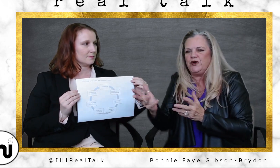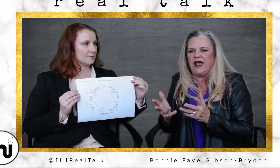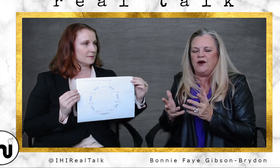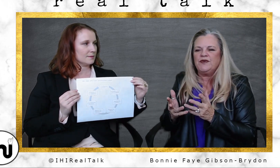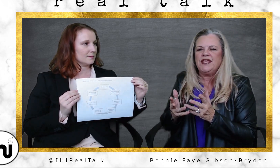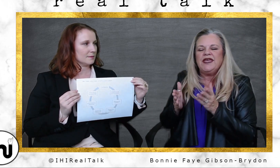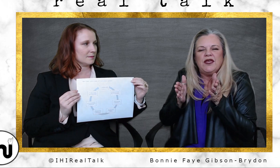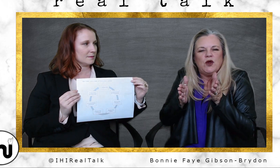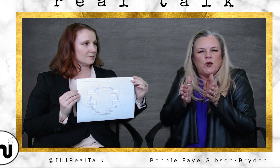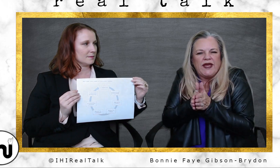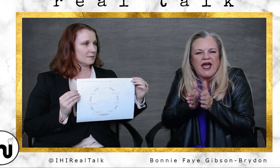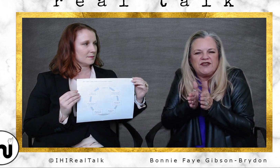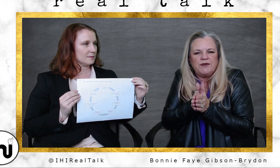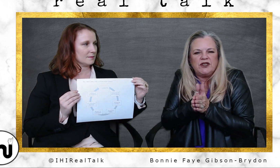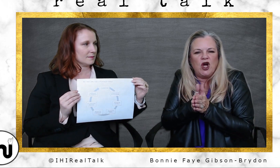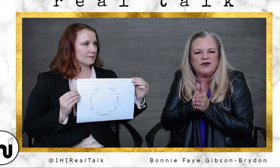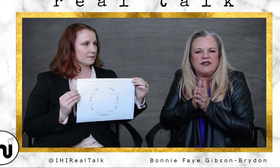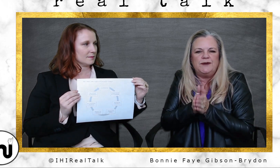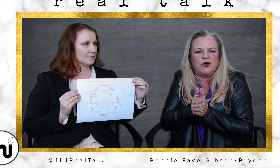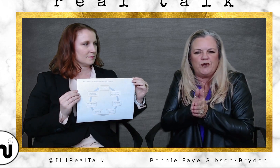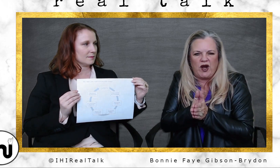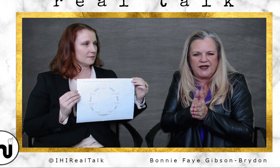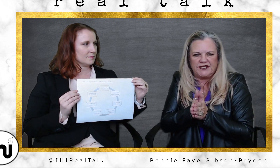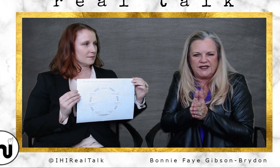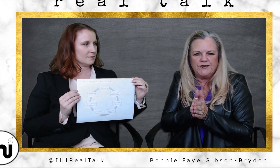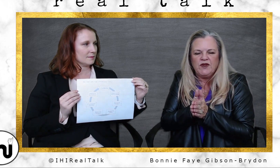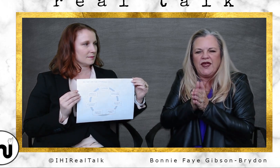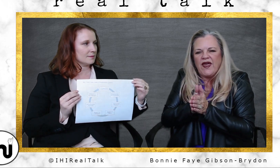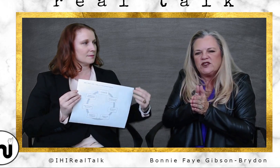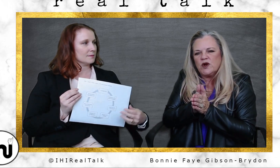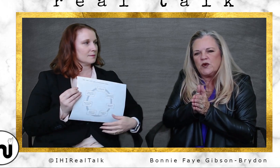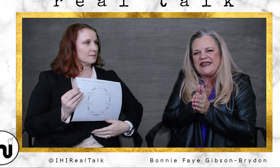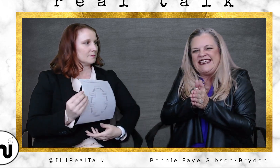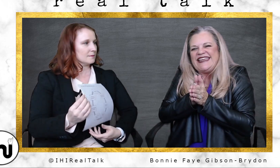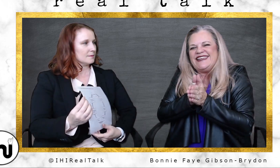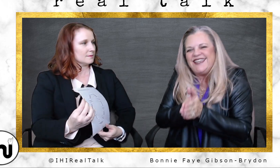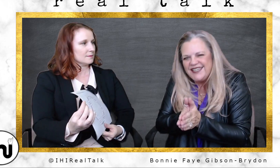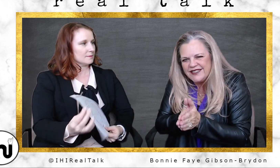now. " We have something called Deliberate Practice, and that's where we get into